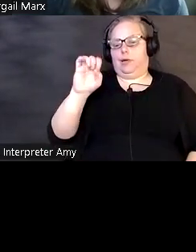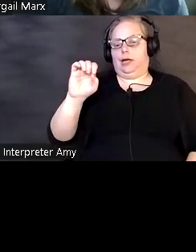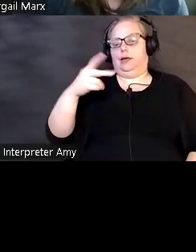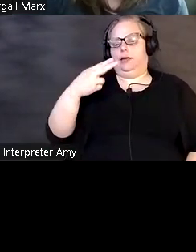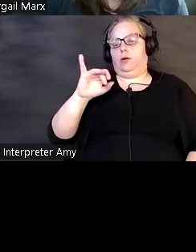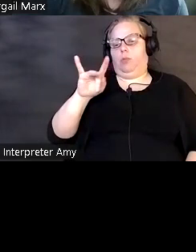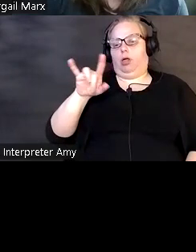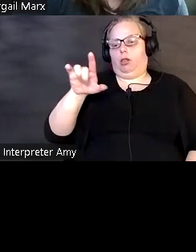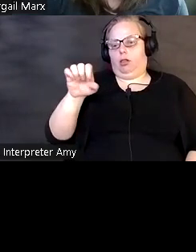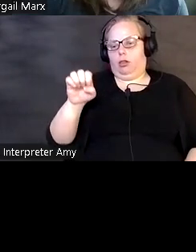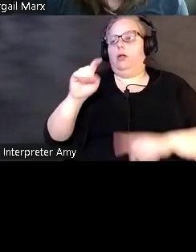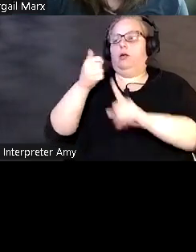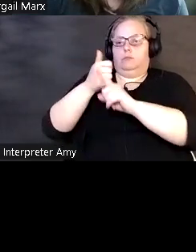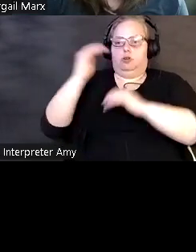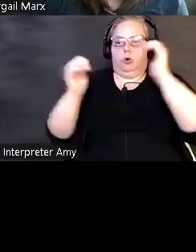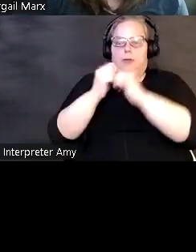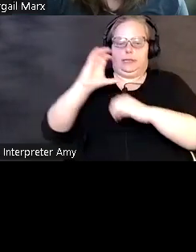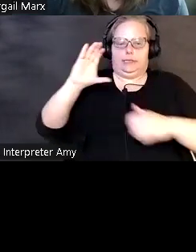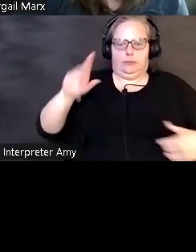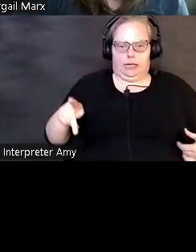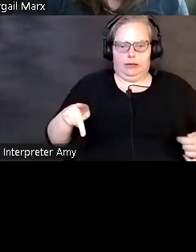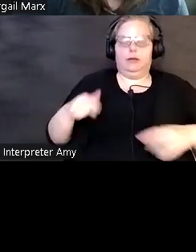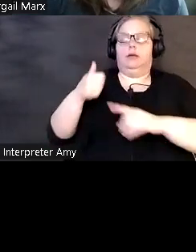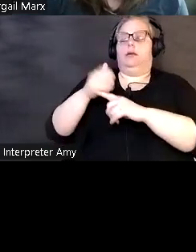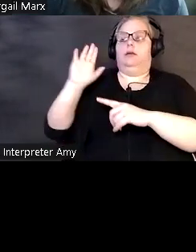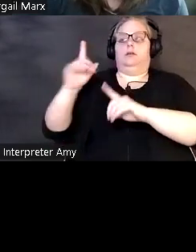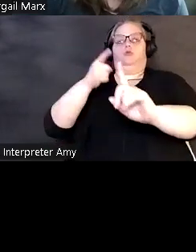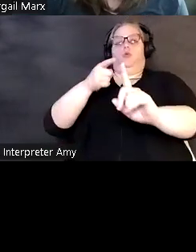It's really his mission to make sear that everyone in Wisconsin who uses AAC is well